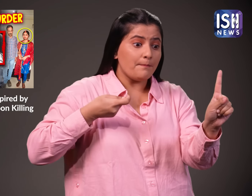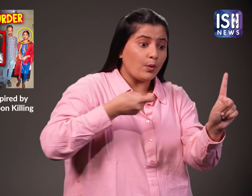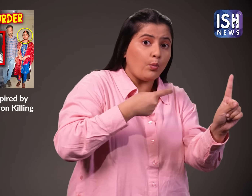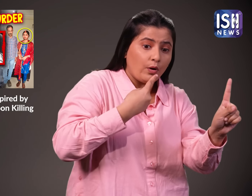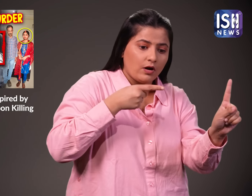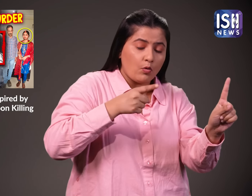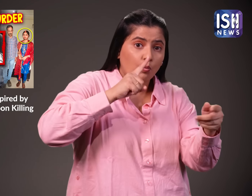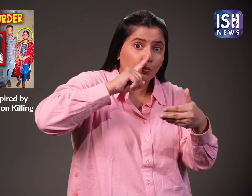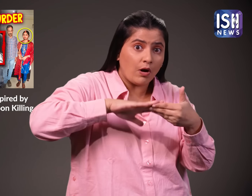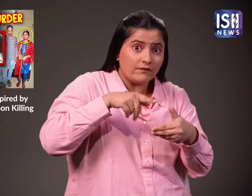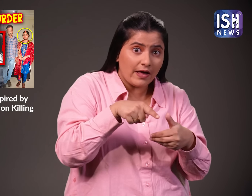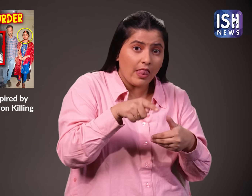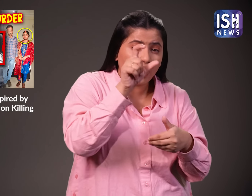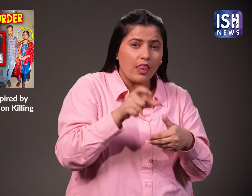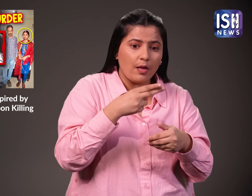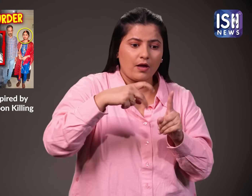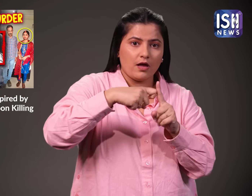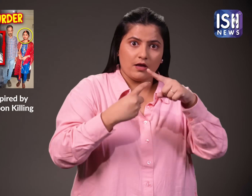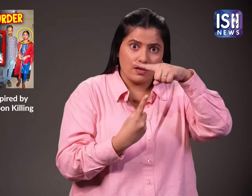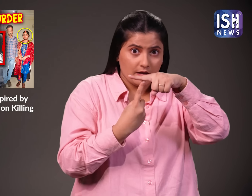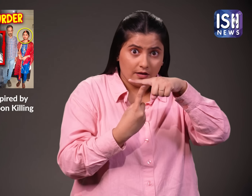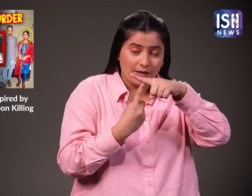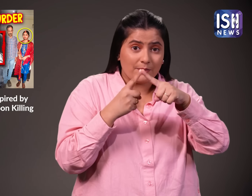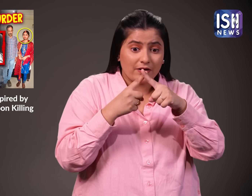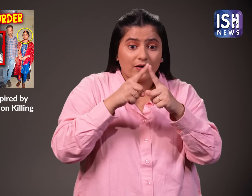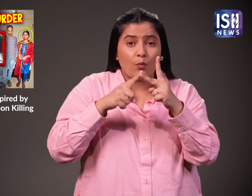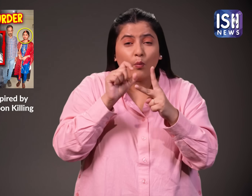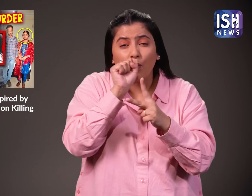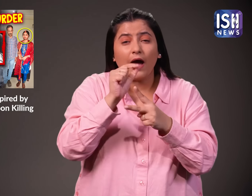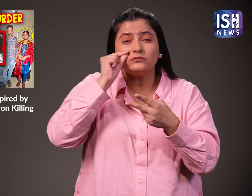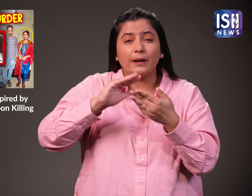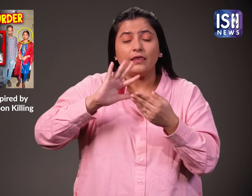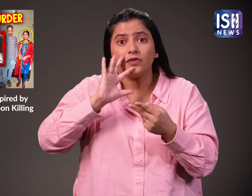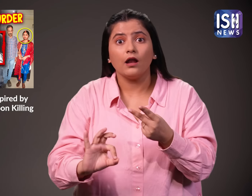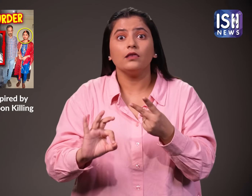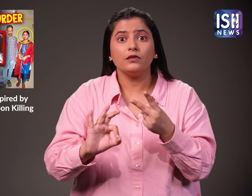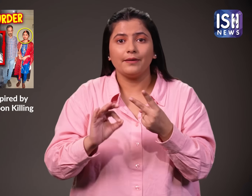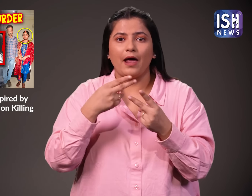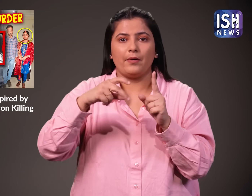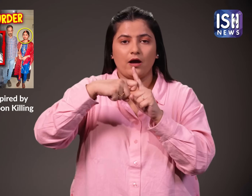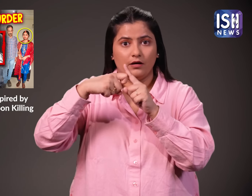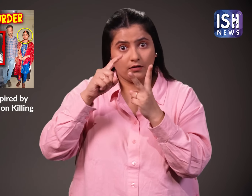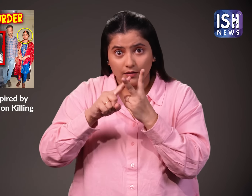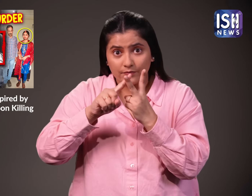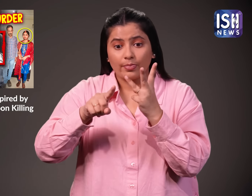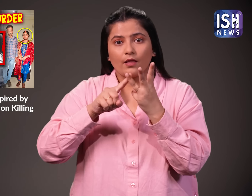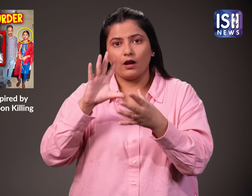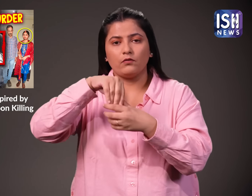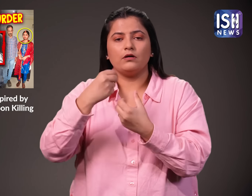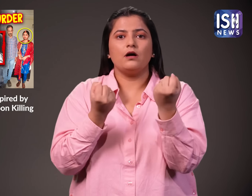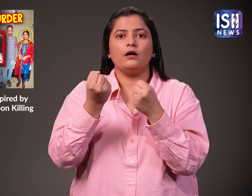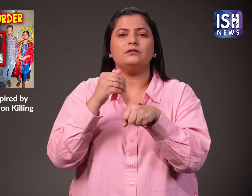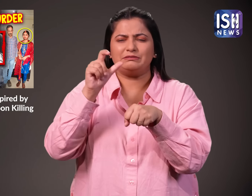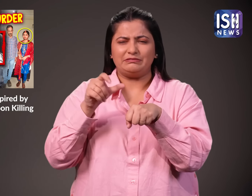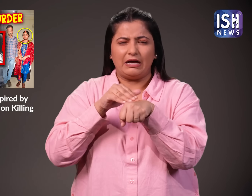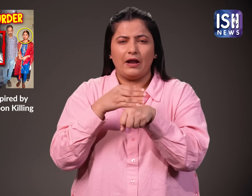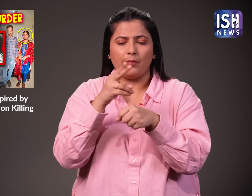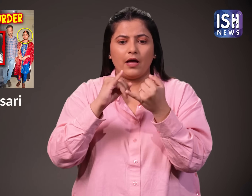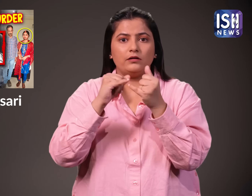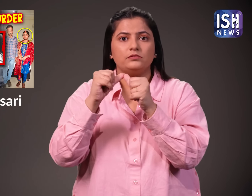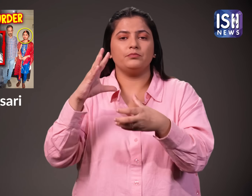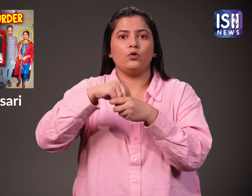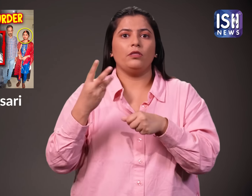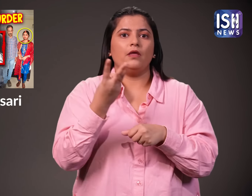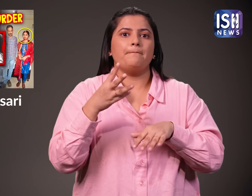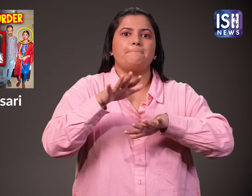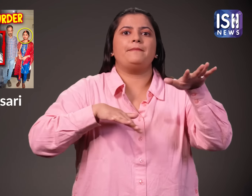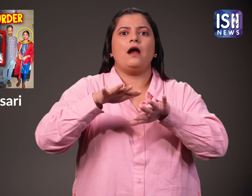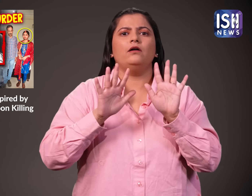Khushi Tiwari, her actual husband Kaushal Kumar and driver Samsuddin Ansari were the accused.